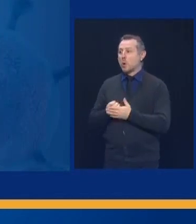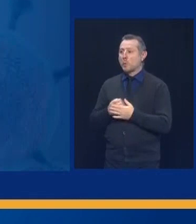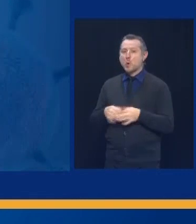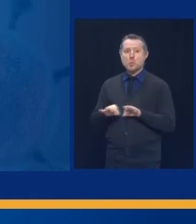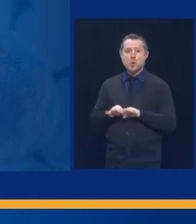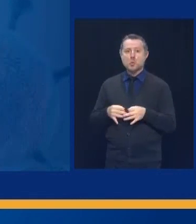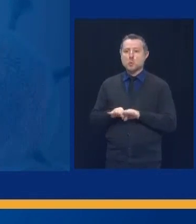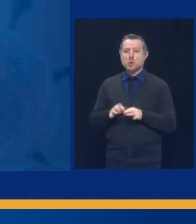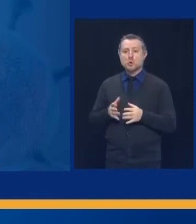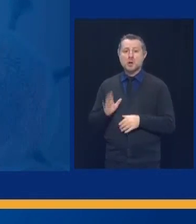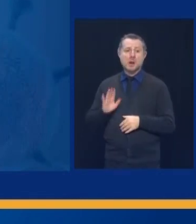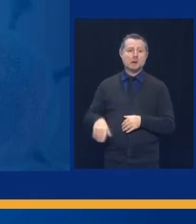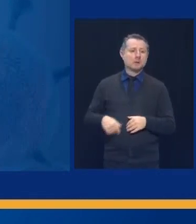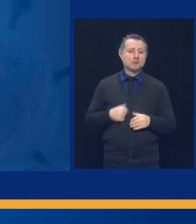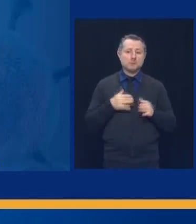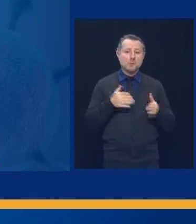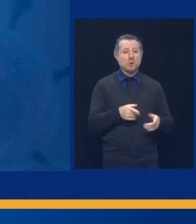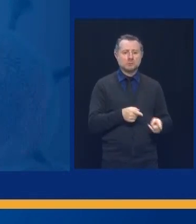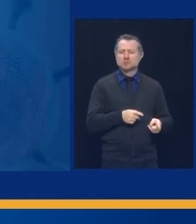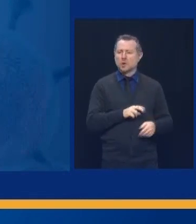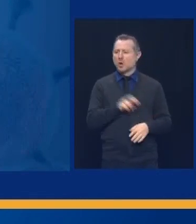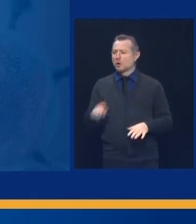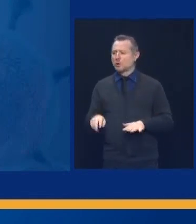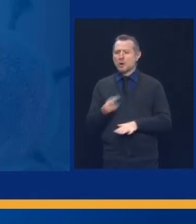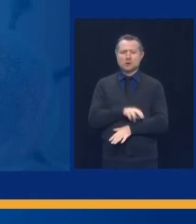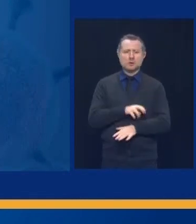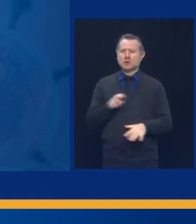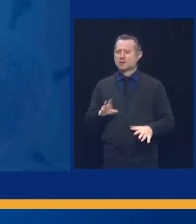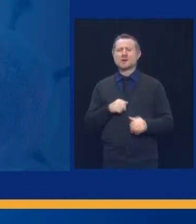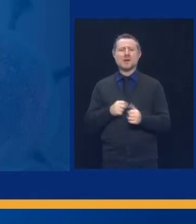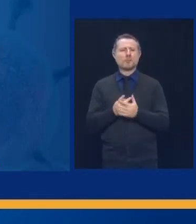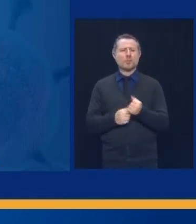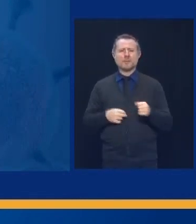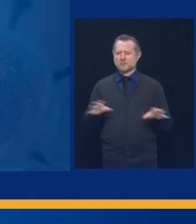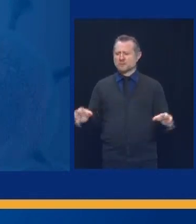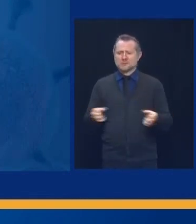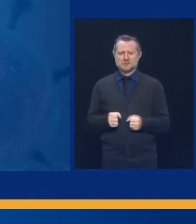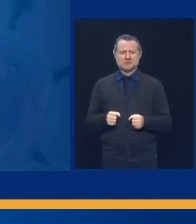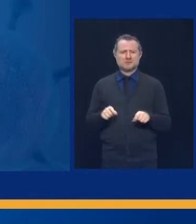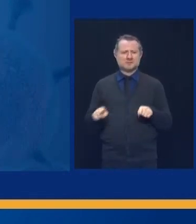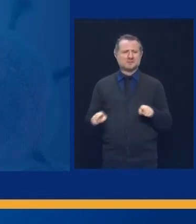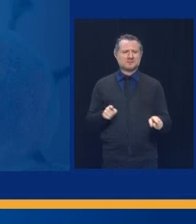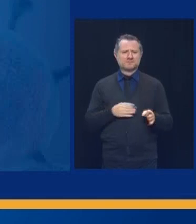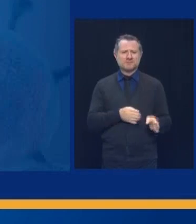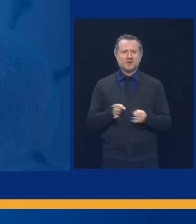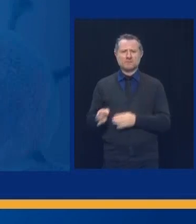IT WAS NEVER, LET'S KEEP THE ECONOMY OPEN, VERSUS, LET'S